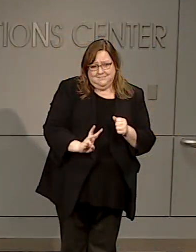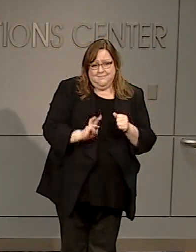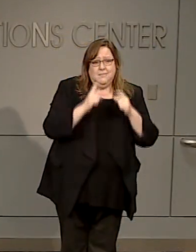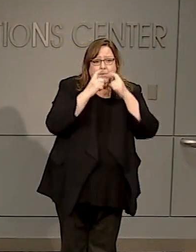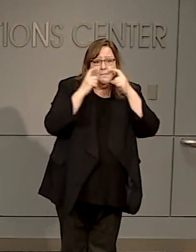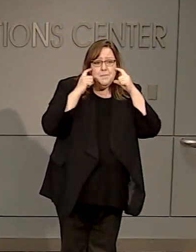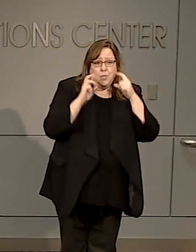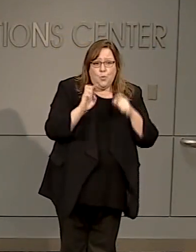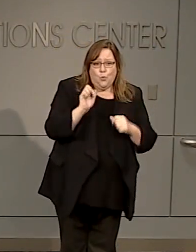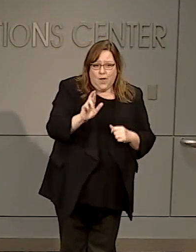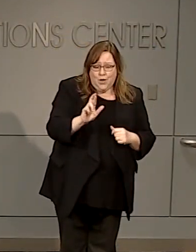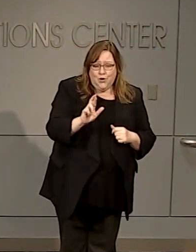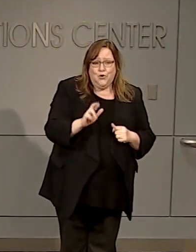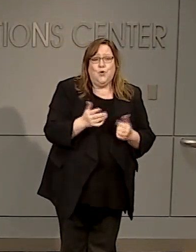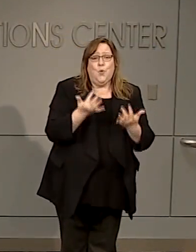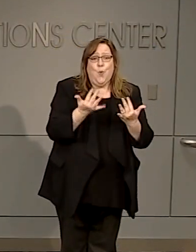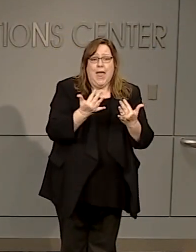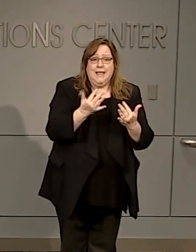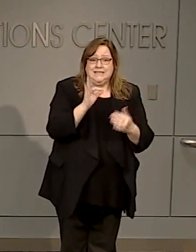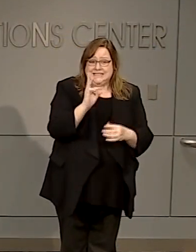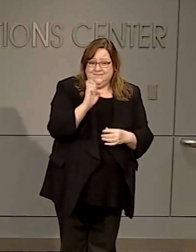FAMILIES, FRIENDS AND NEIGHBORS THAT WE CARE ABOUT THEM.